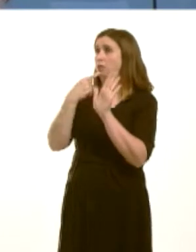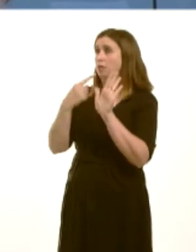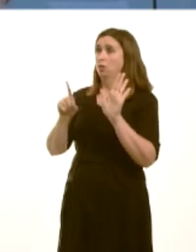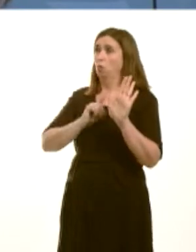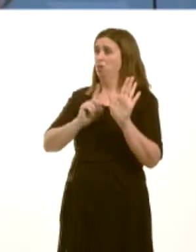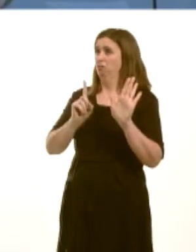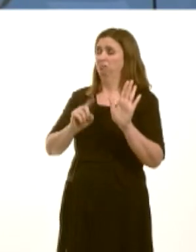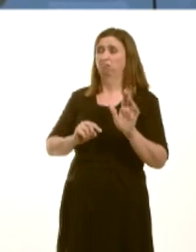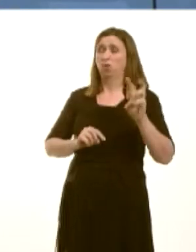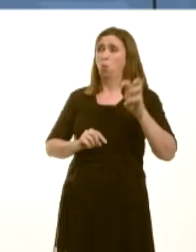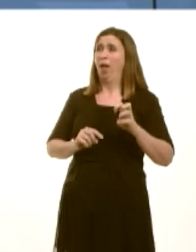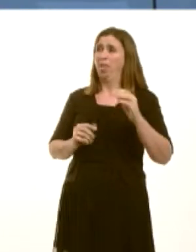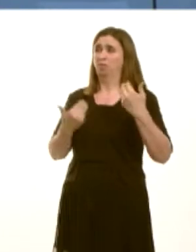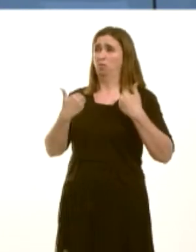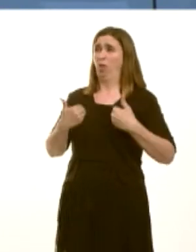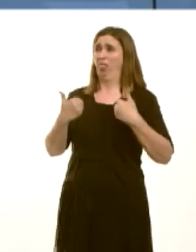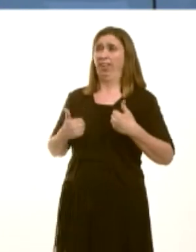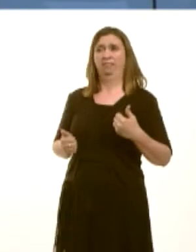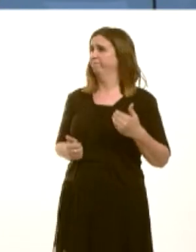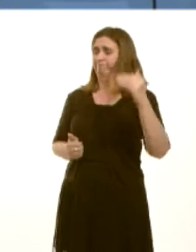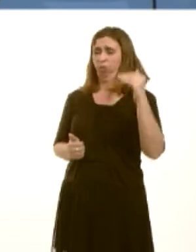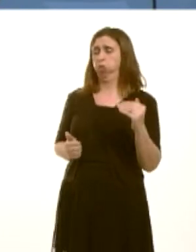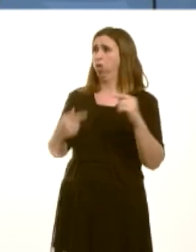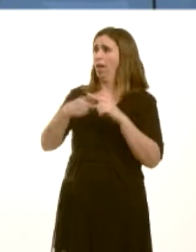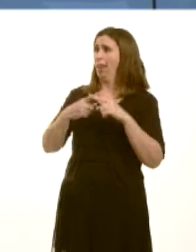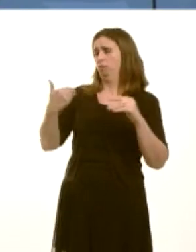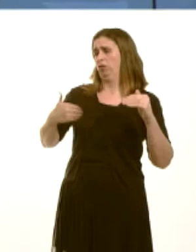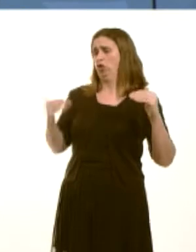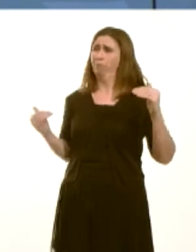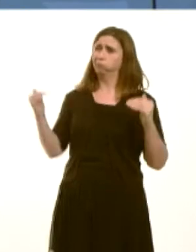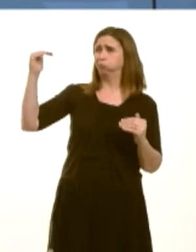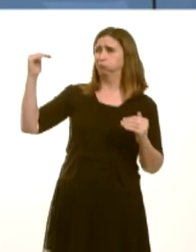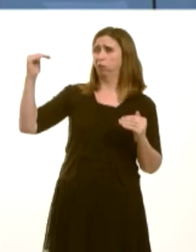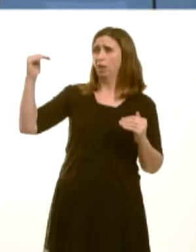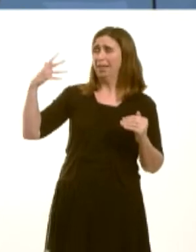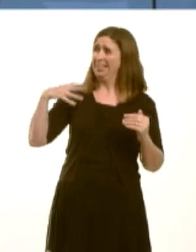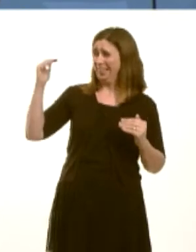Wales and England will remain elusive unless Ministers set out ambitious plans for economic